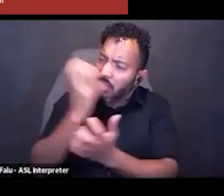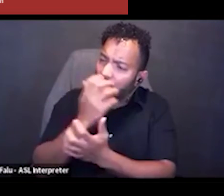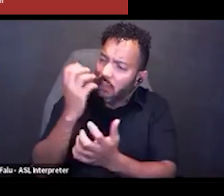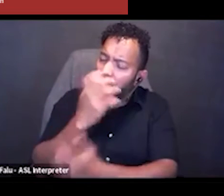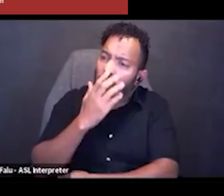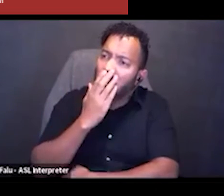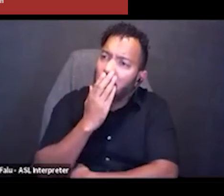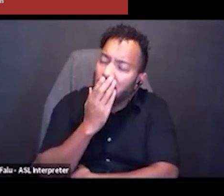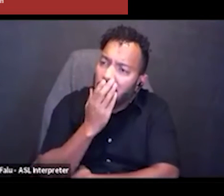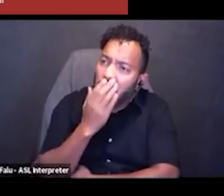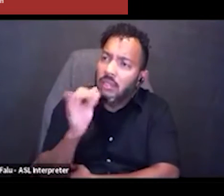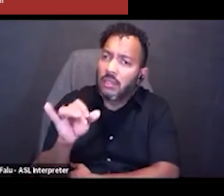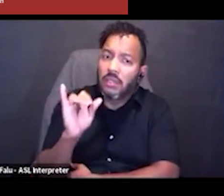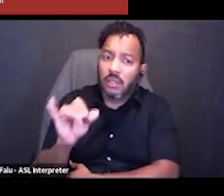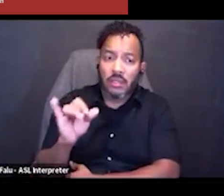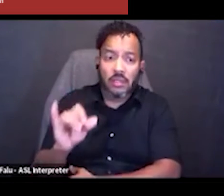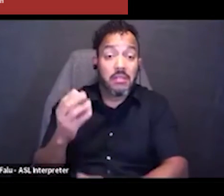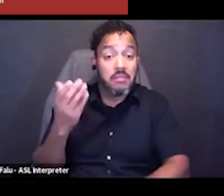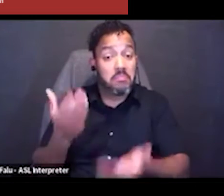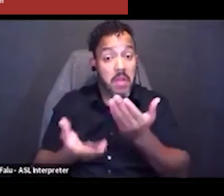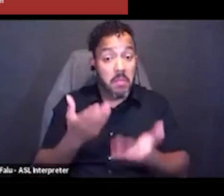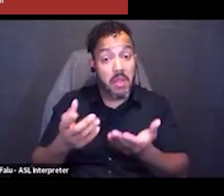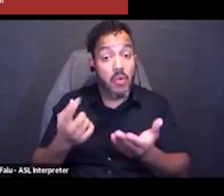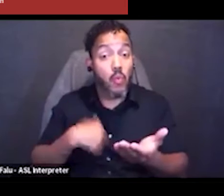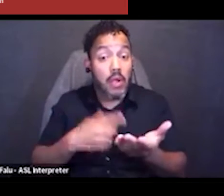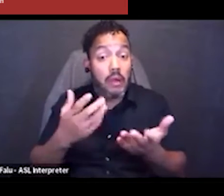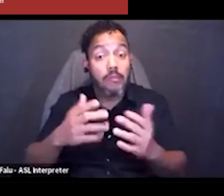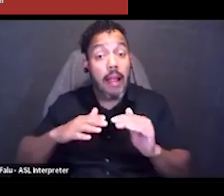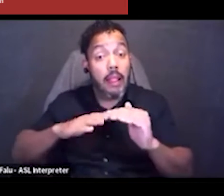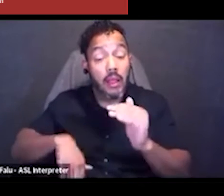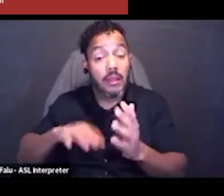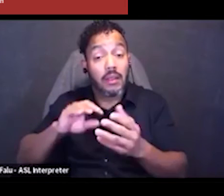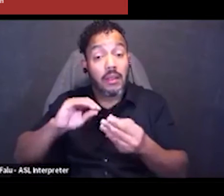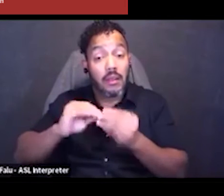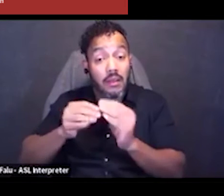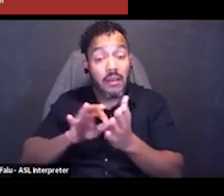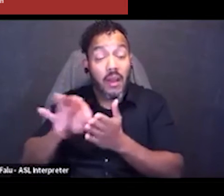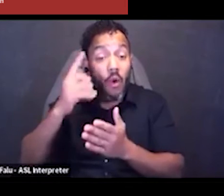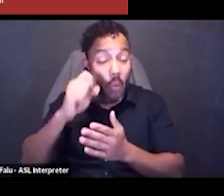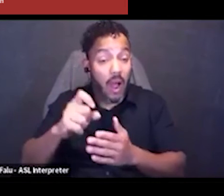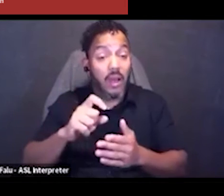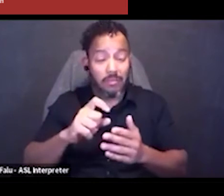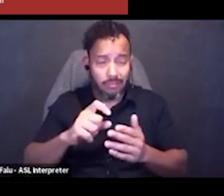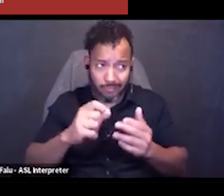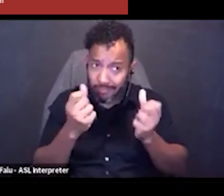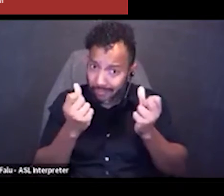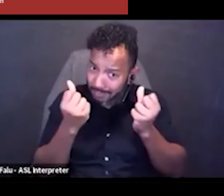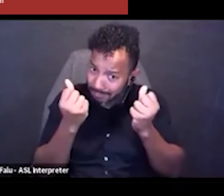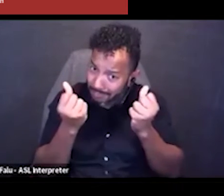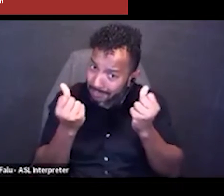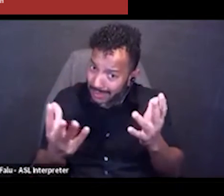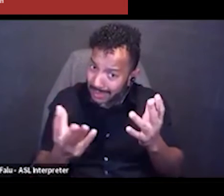probably an under count because we have had a lack of transparency from a number of providers